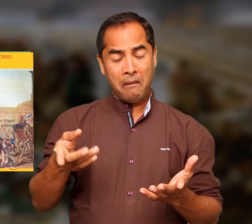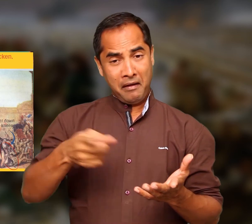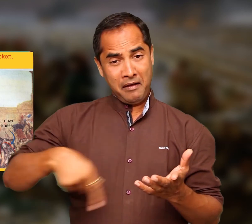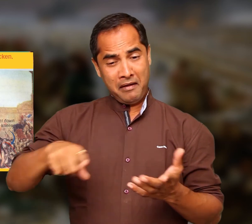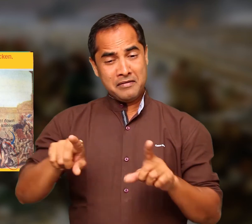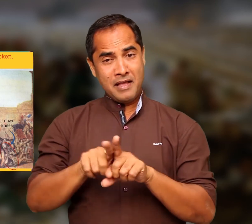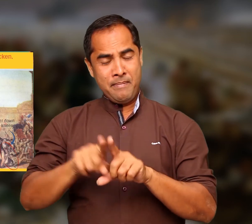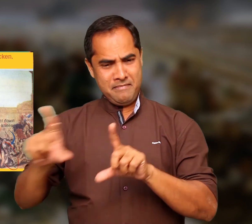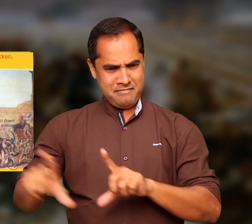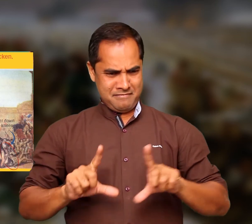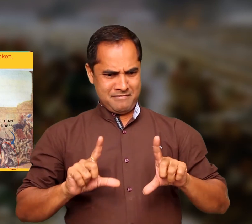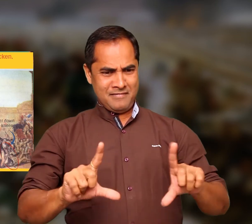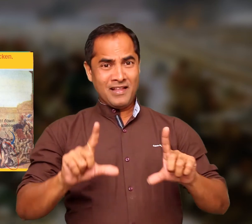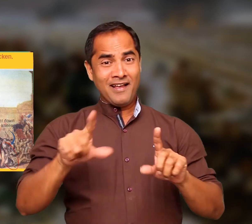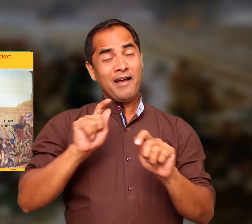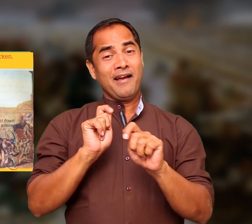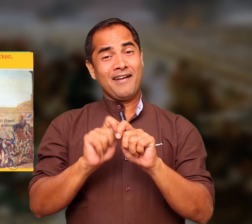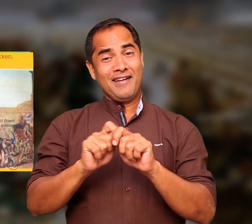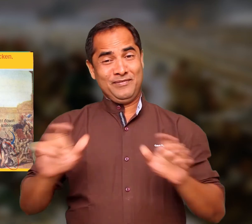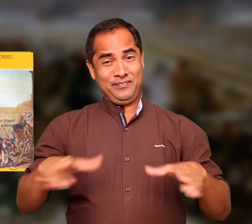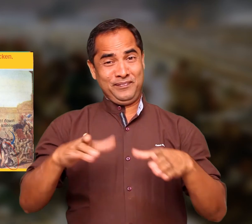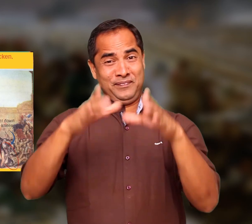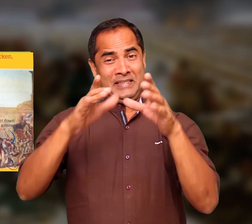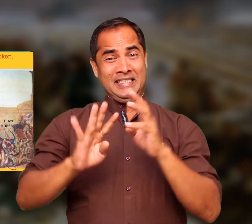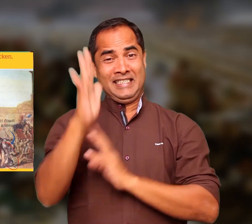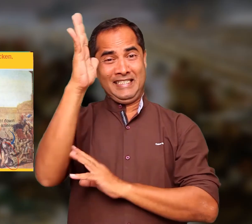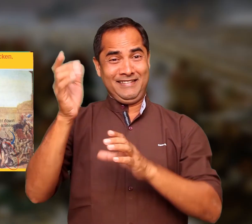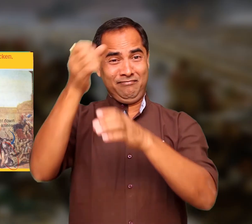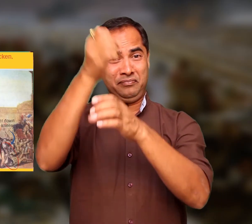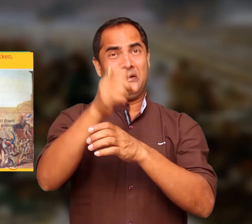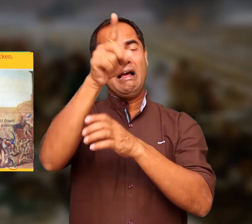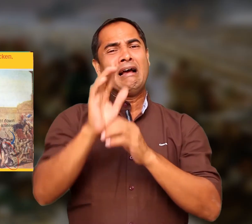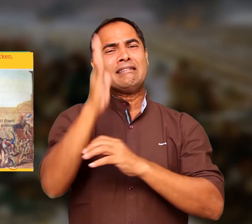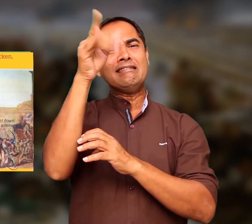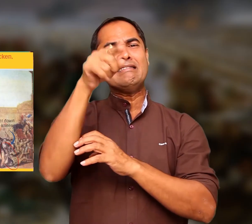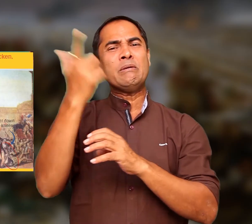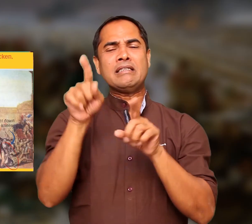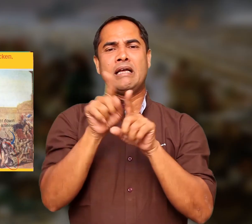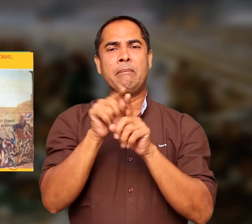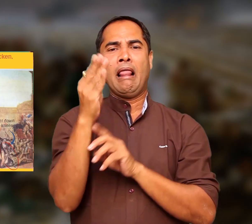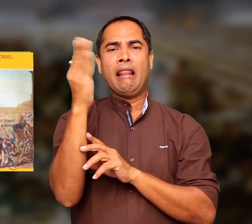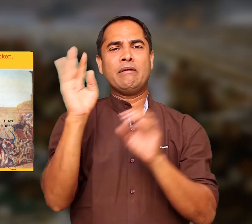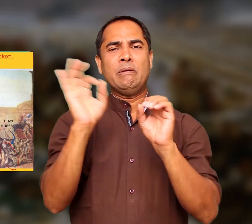oppression and suppression is captured and termed as 'tree of liberty'. you can